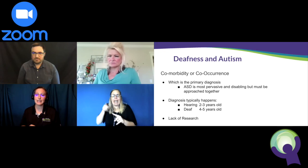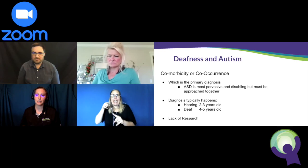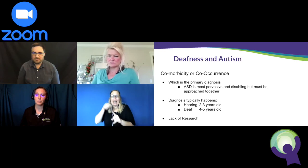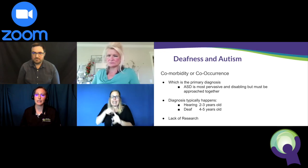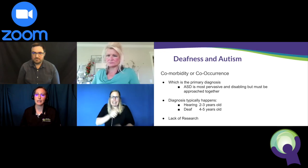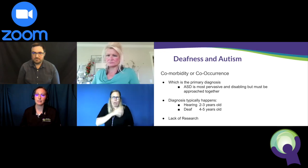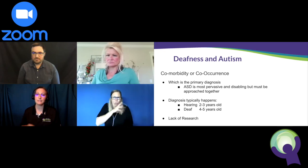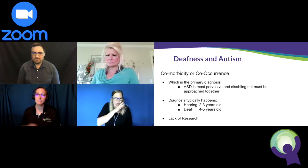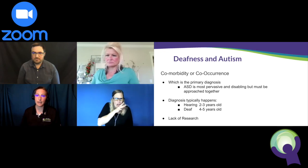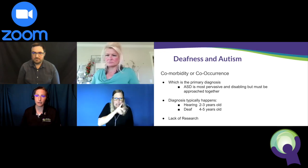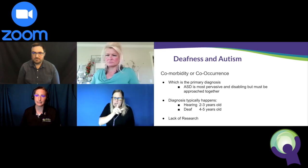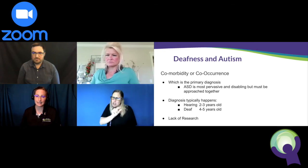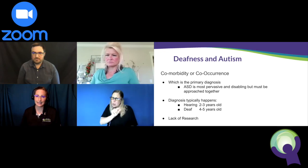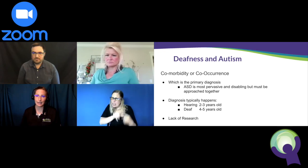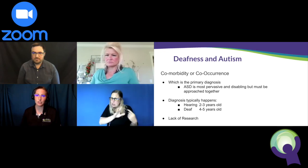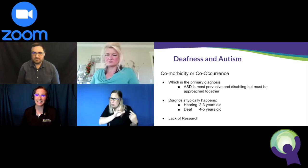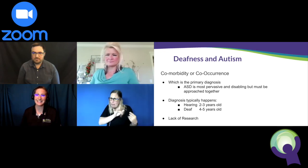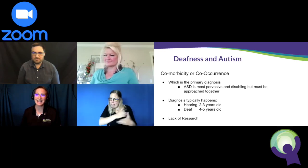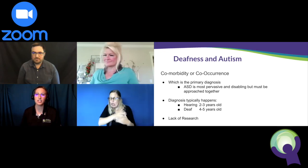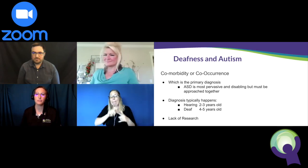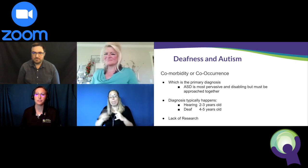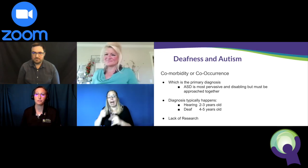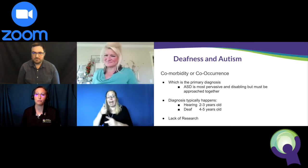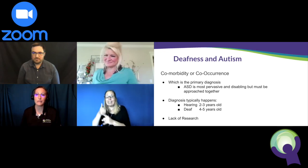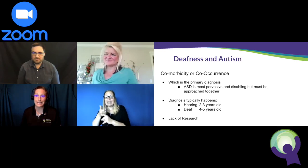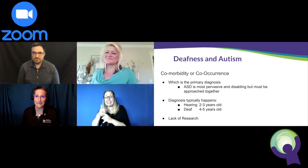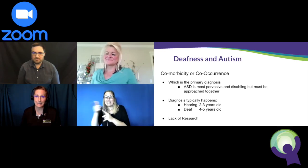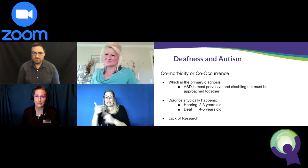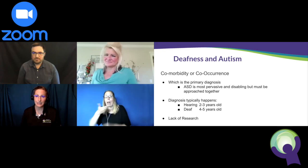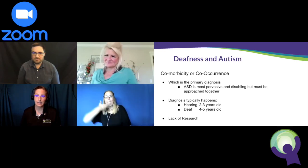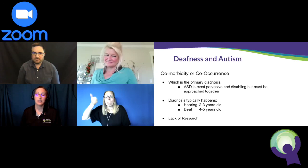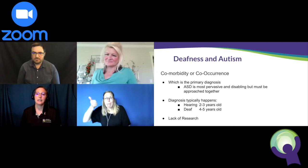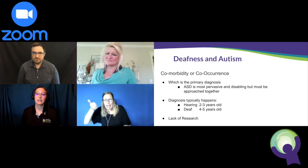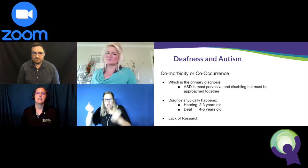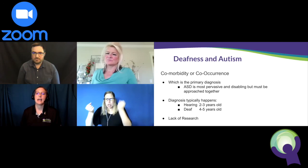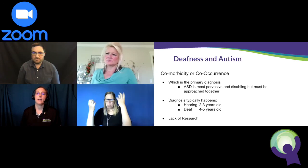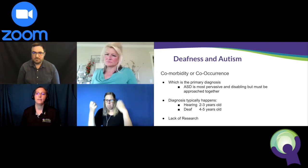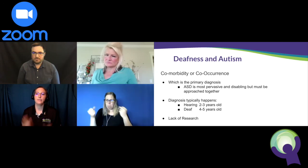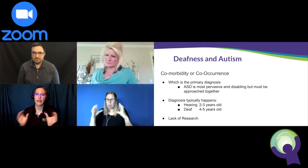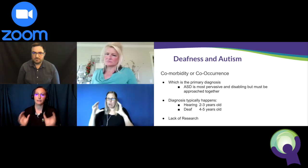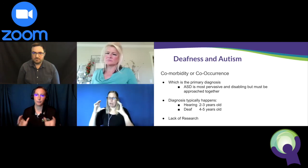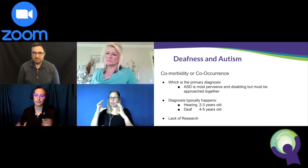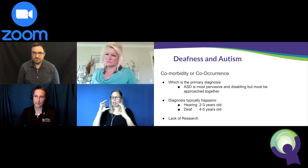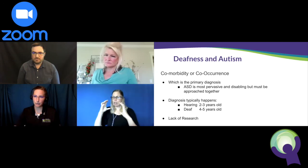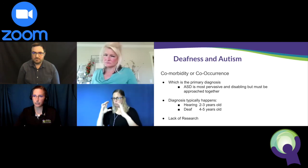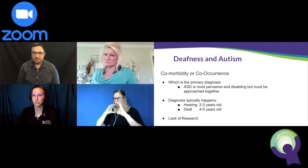communicate with us better in sign language at the age of three, he had that little bit of language.